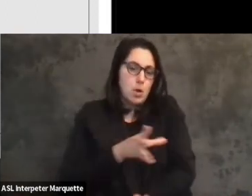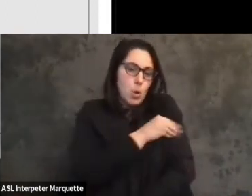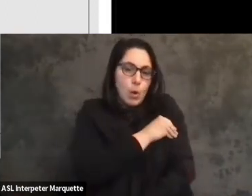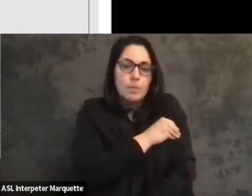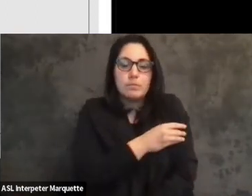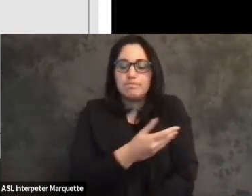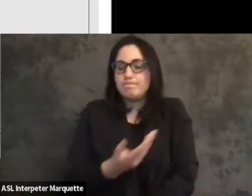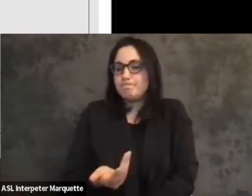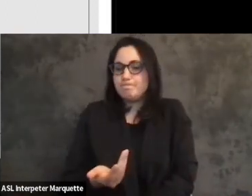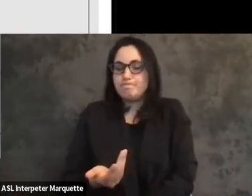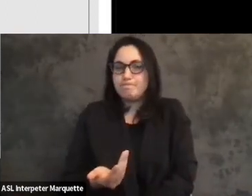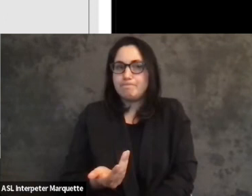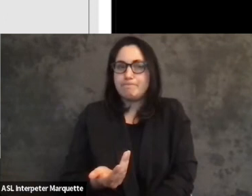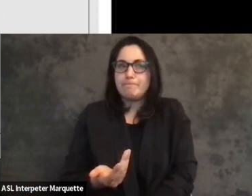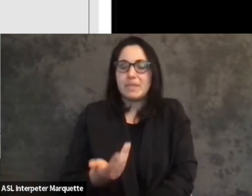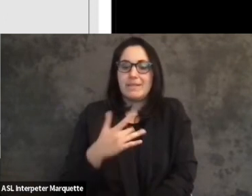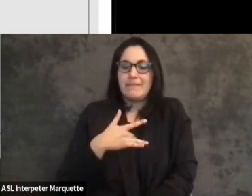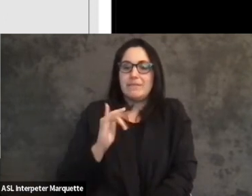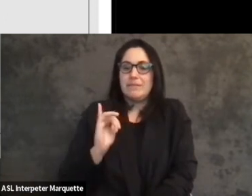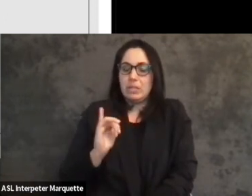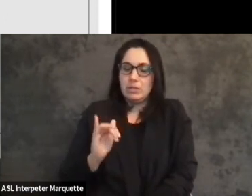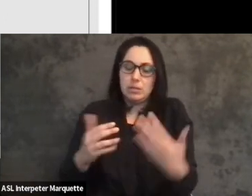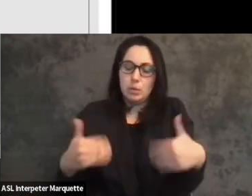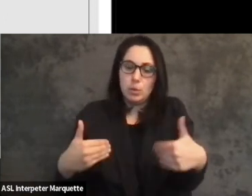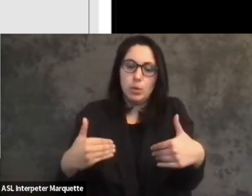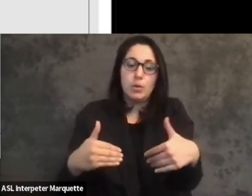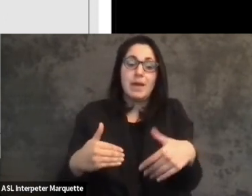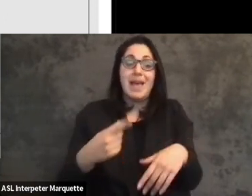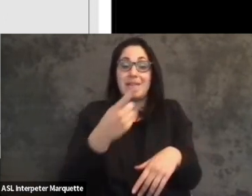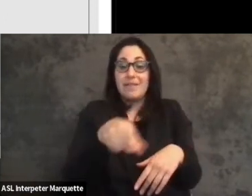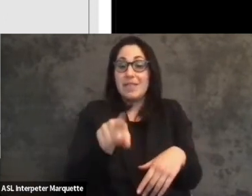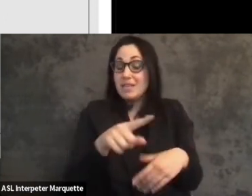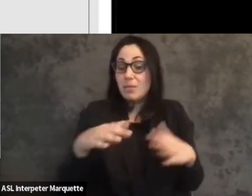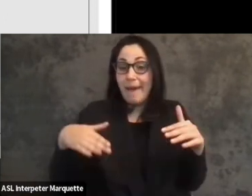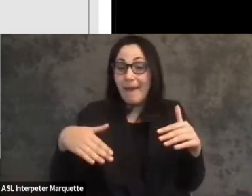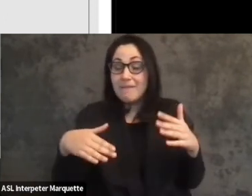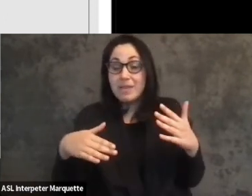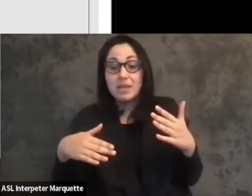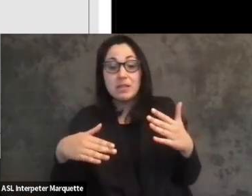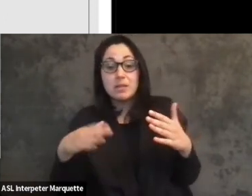the energy to do what we normally do. So these very basic things have been extremely helpful